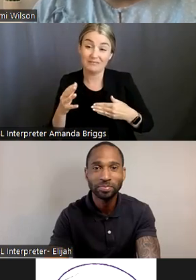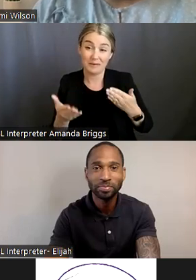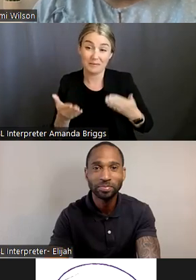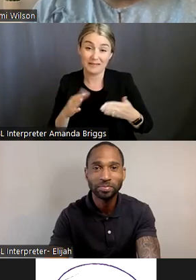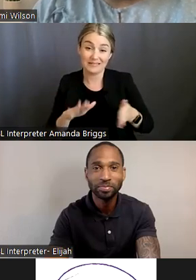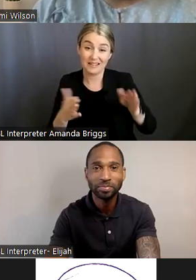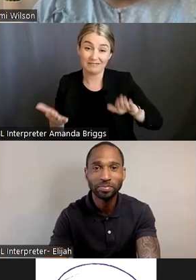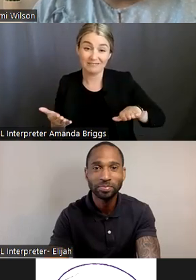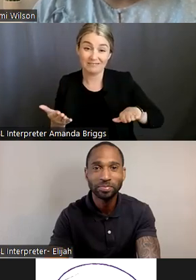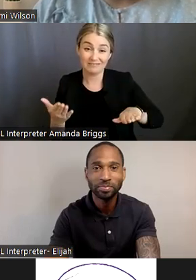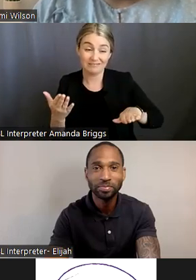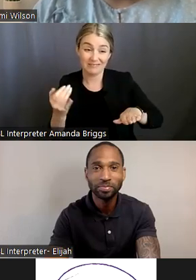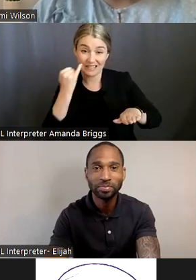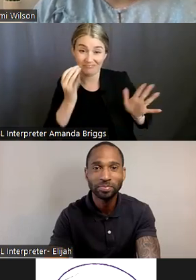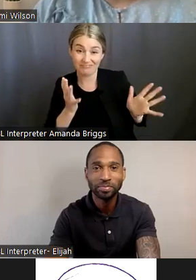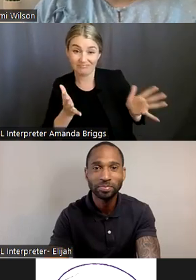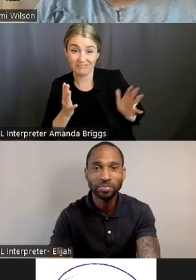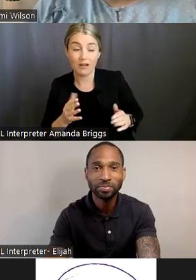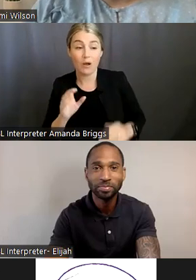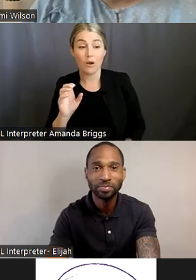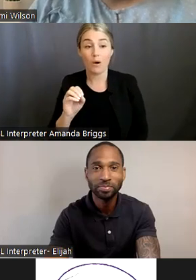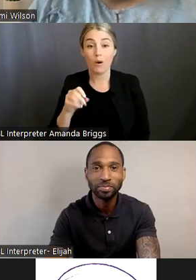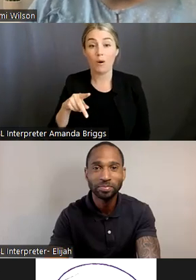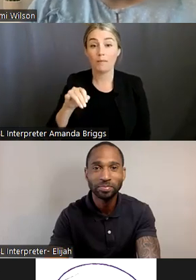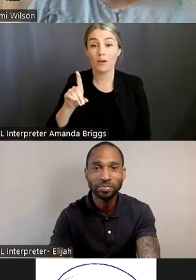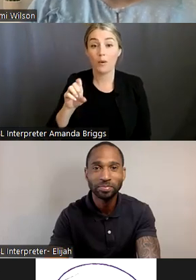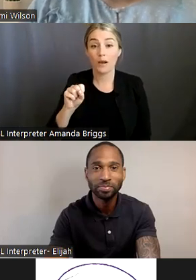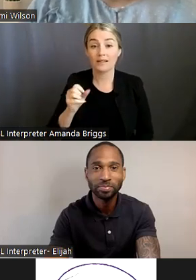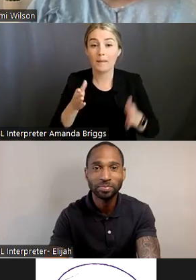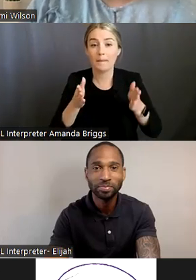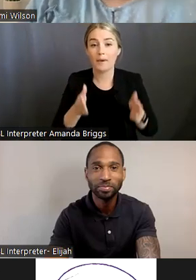and overdose causes people to stop breathing. Without help people will die from